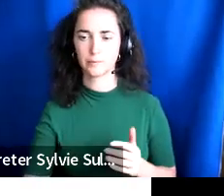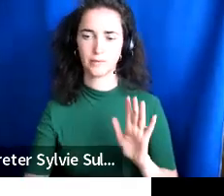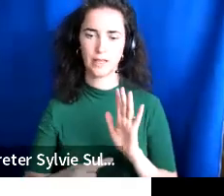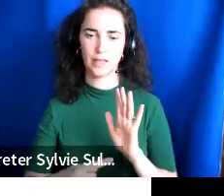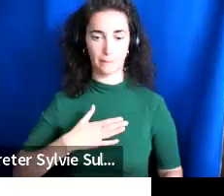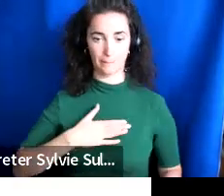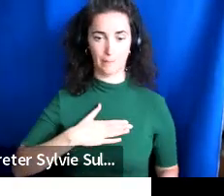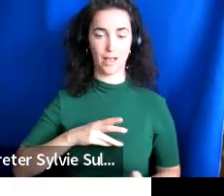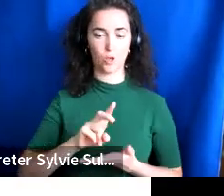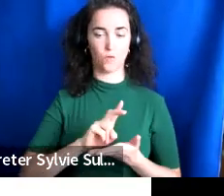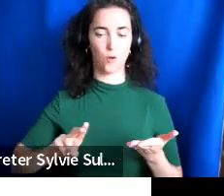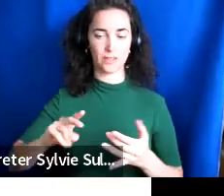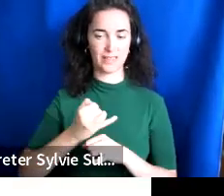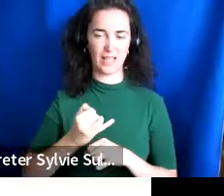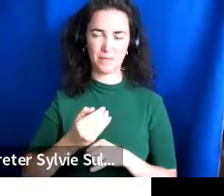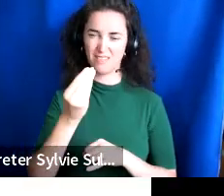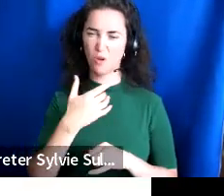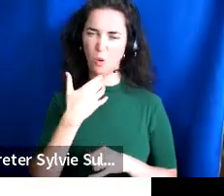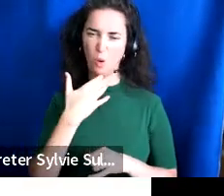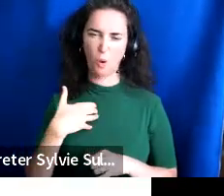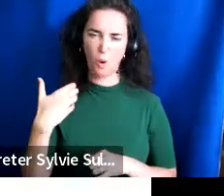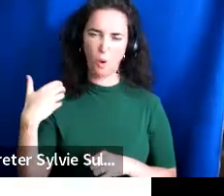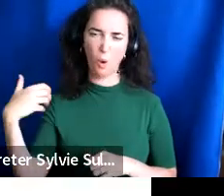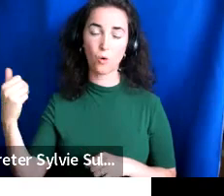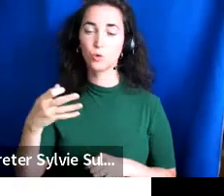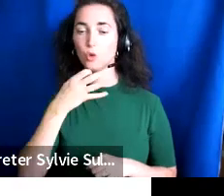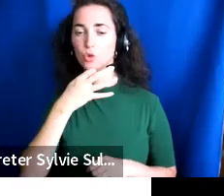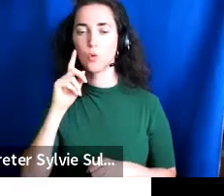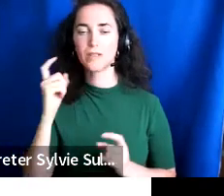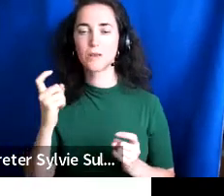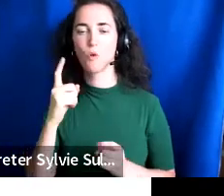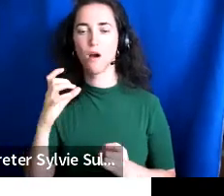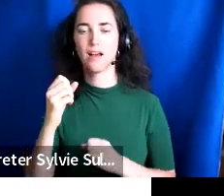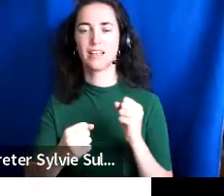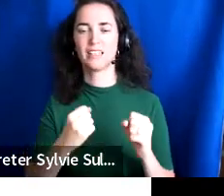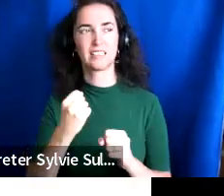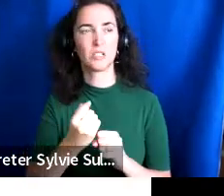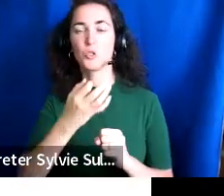It is a very old university. They will be celebrating 100 years in about like 7 years.